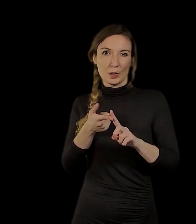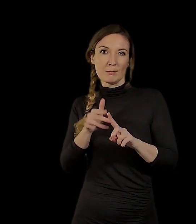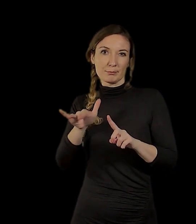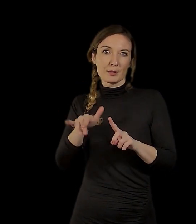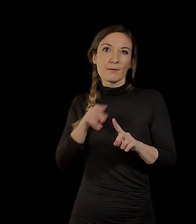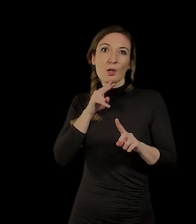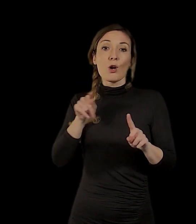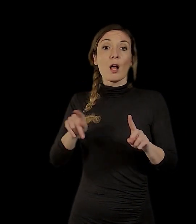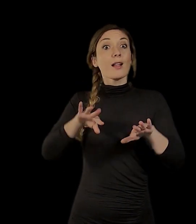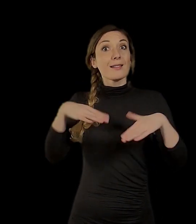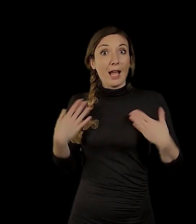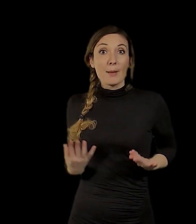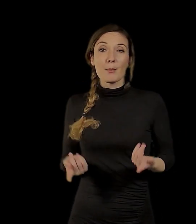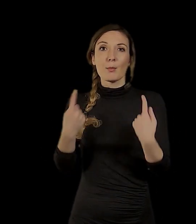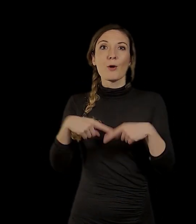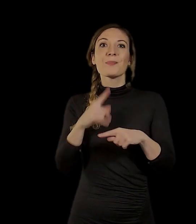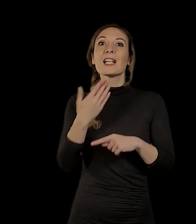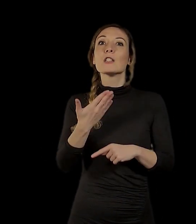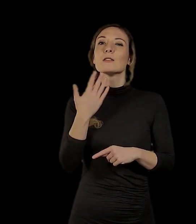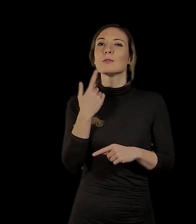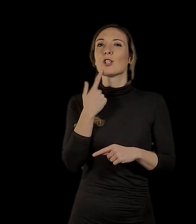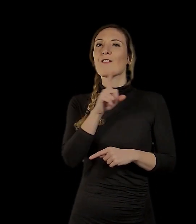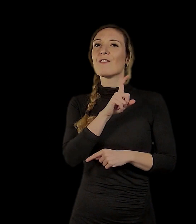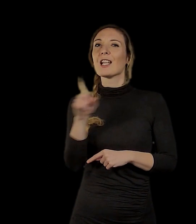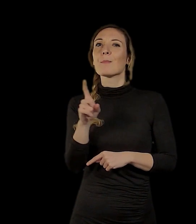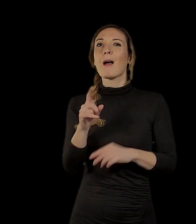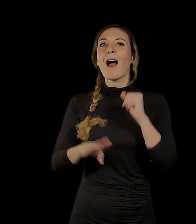implementation of projects in the Czech Republic based on ecology.